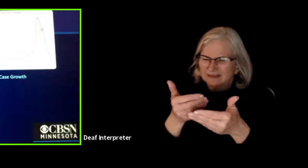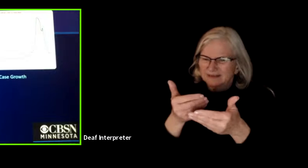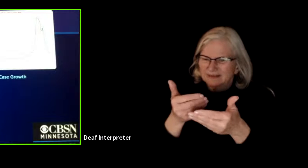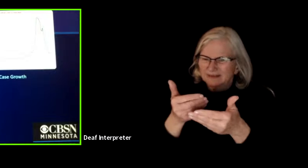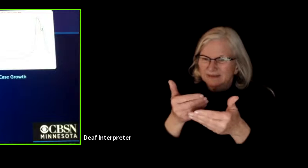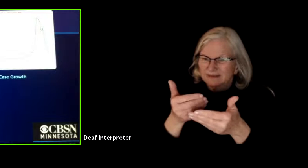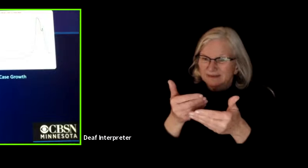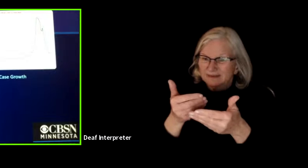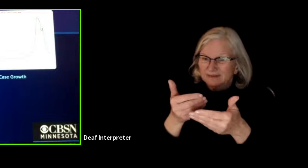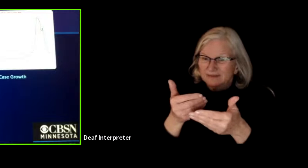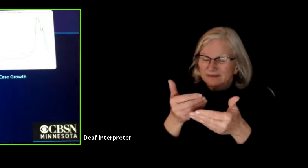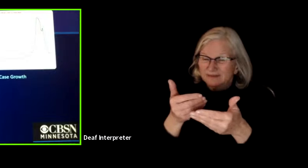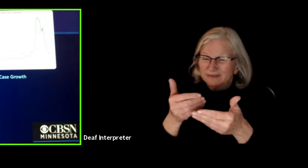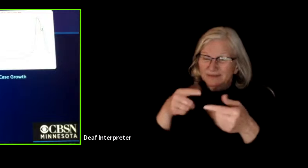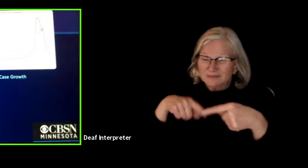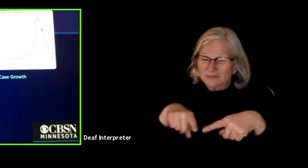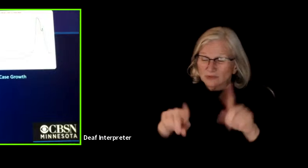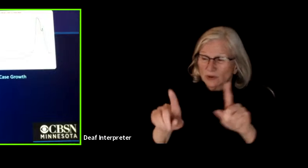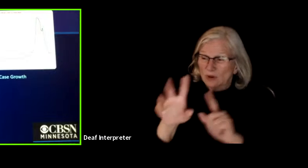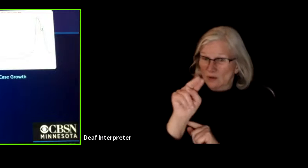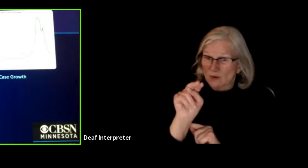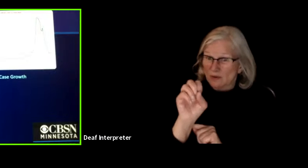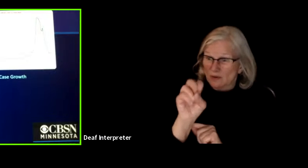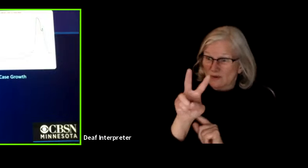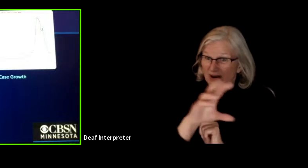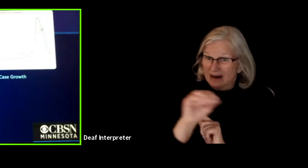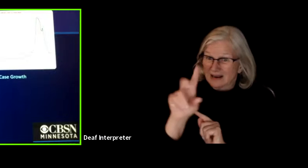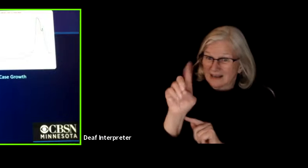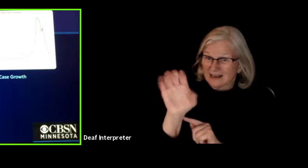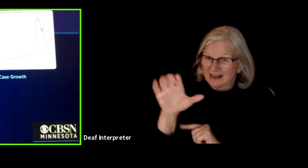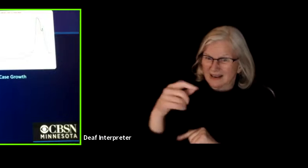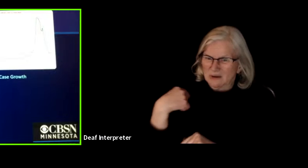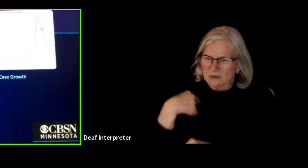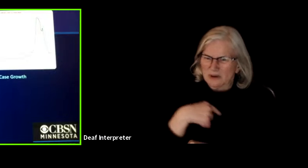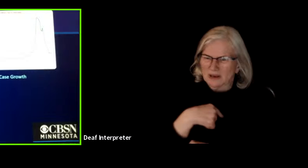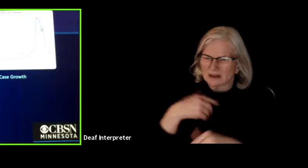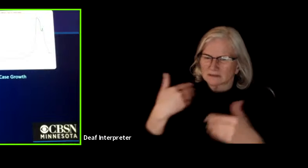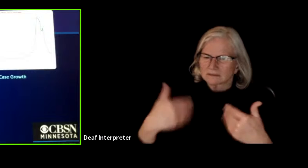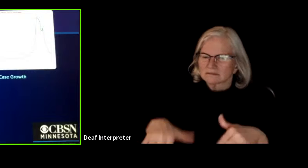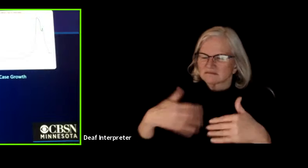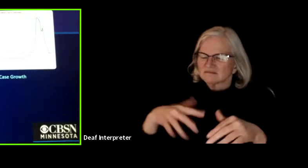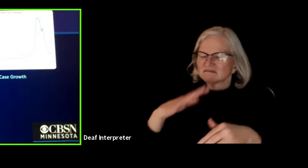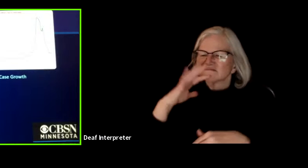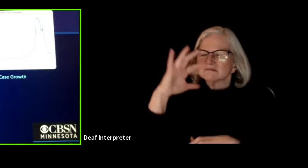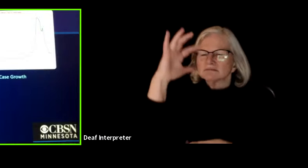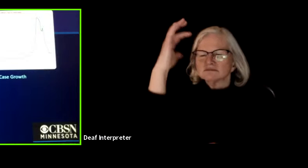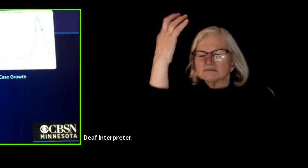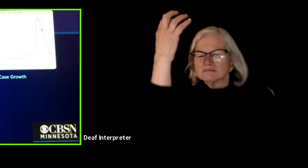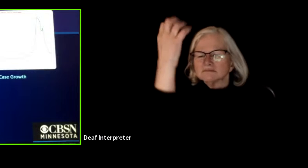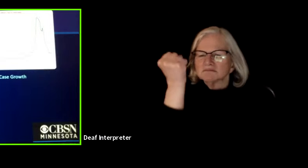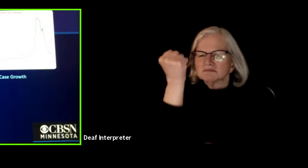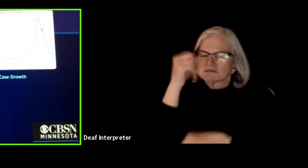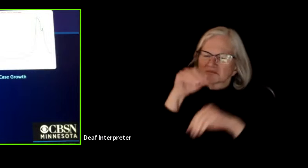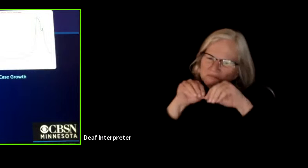HOSPITALS WERE APPROACHING 98% CAPACITY. BUT THROUGH A LOT OF HARD WORK AND A LOT OF PLANNING AND A LOT OF SACRIFICE BY MINNESOTANS,